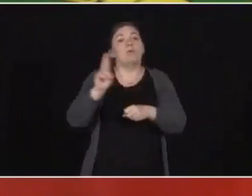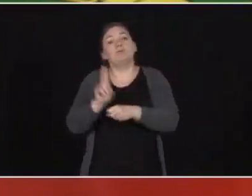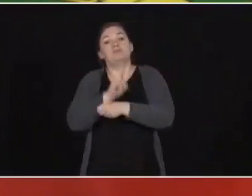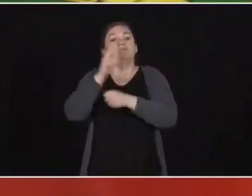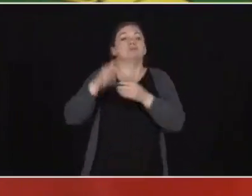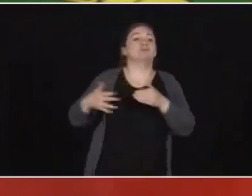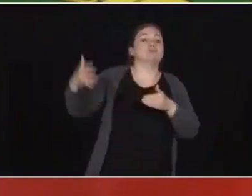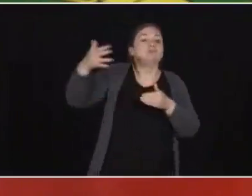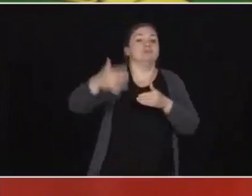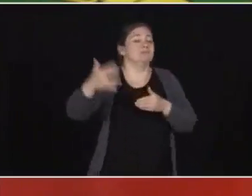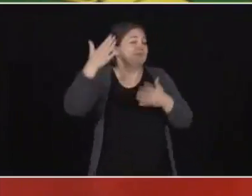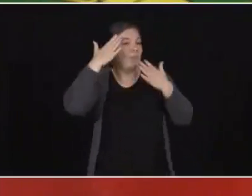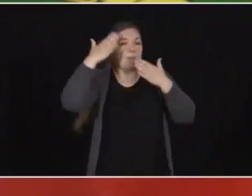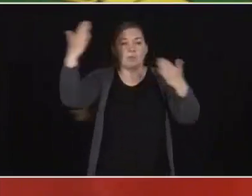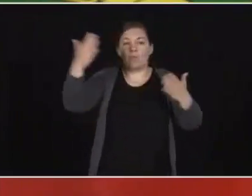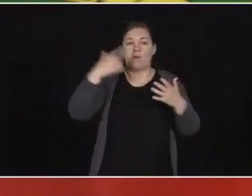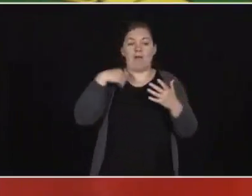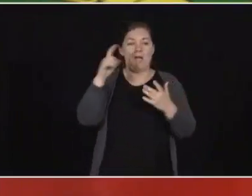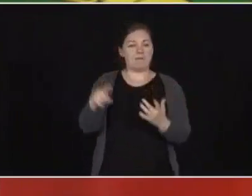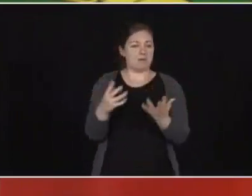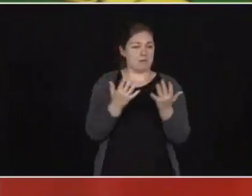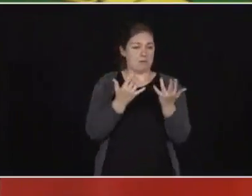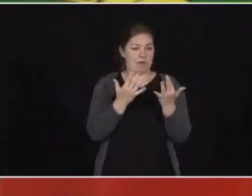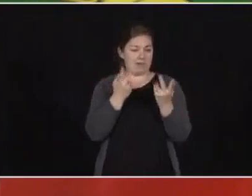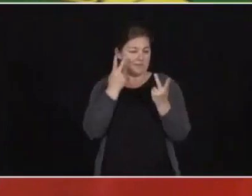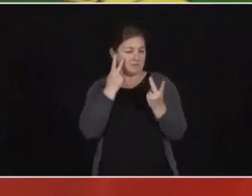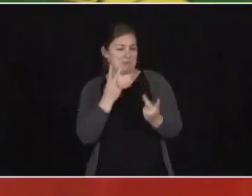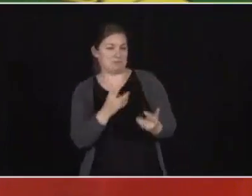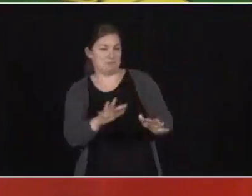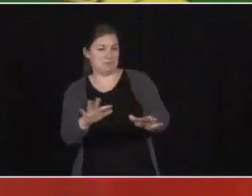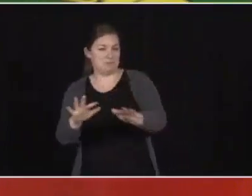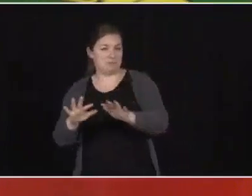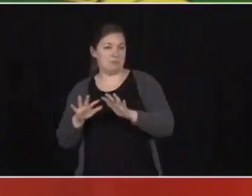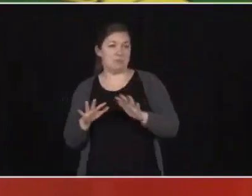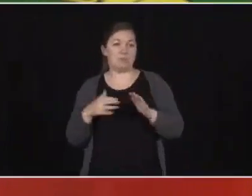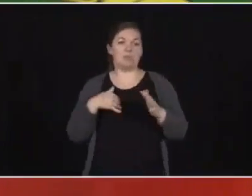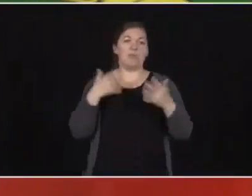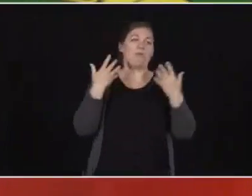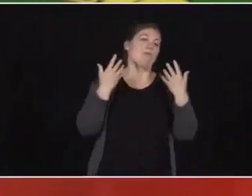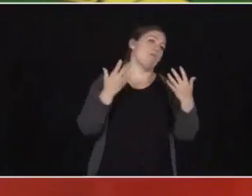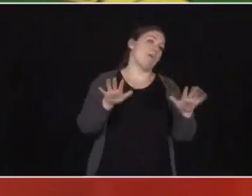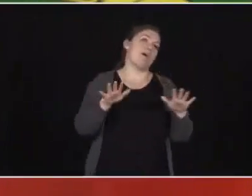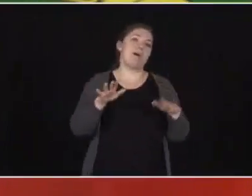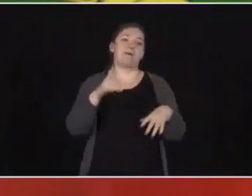ensure that whatever capacity we develop is used to those ends. The worst thing that I imagine is we tell